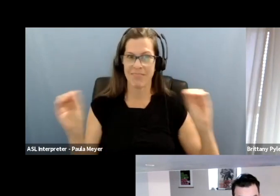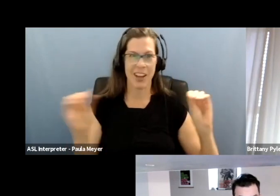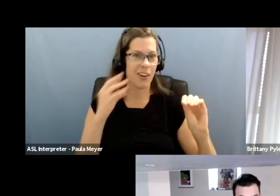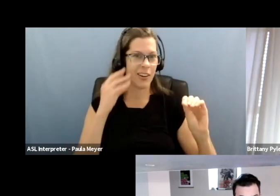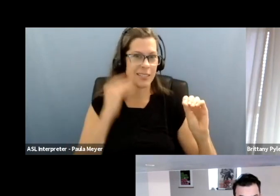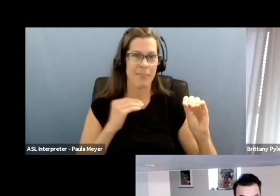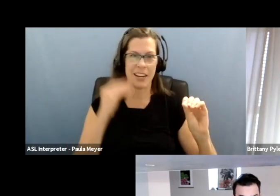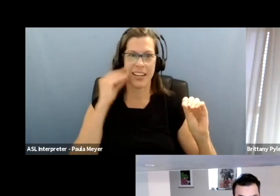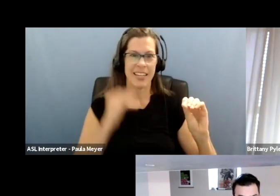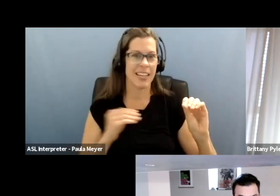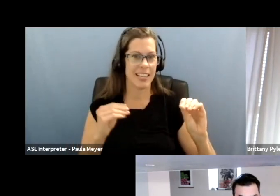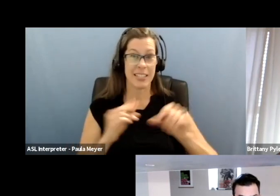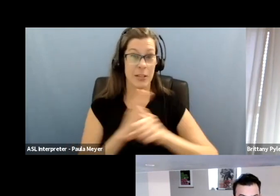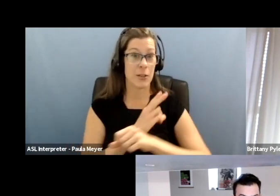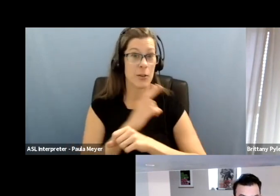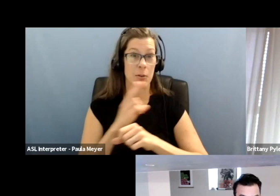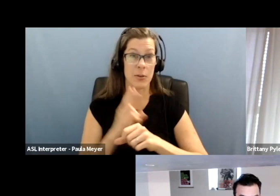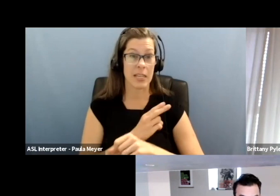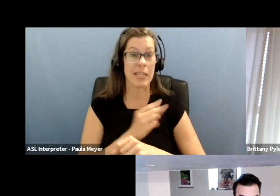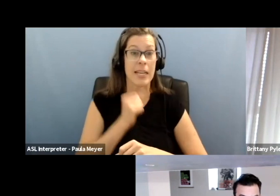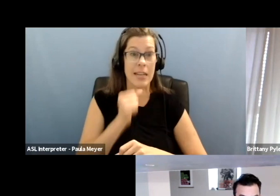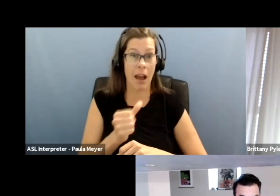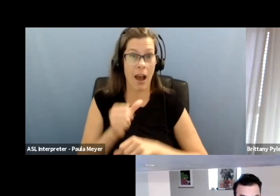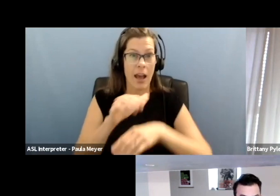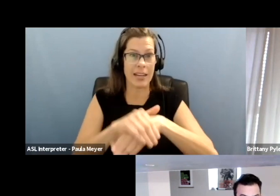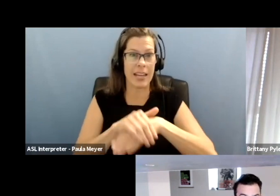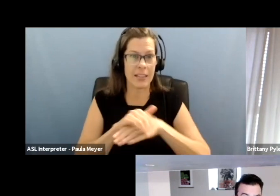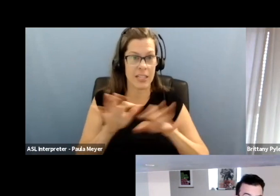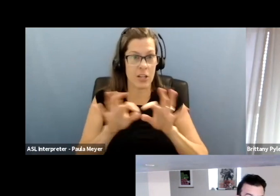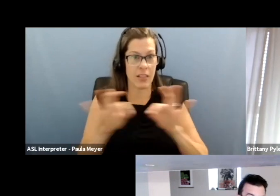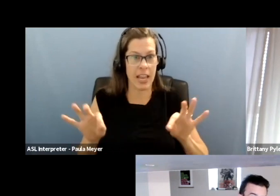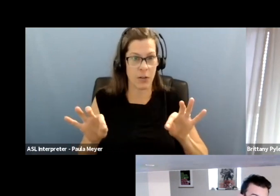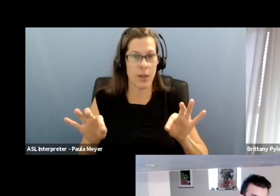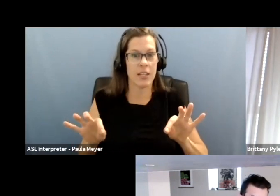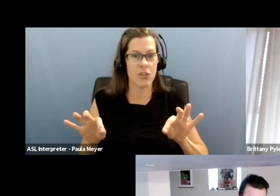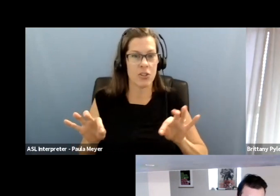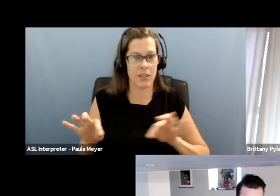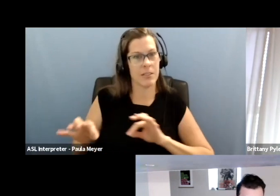using a different language with subtitles. However, I would point to the answer